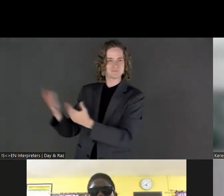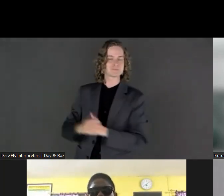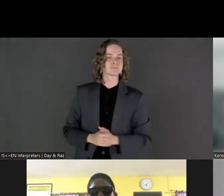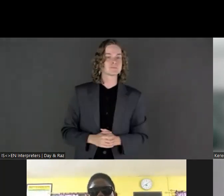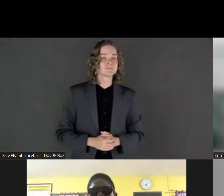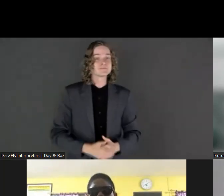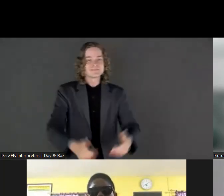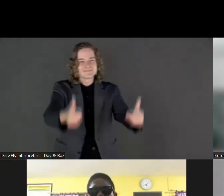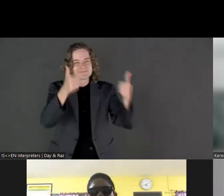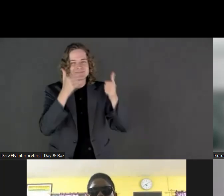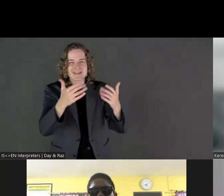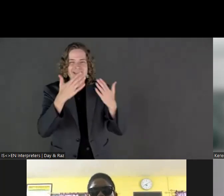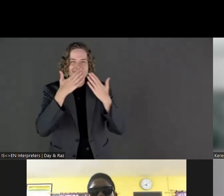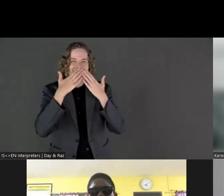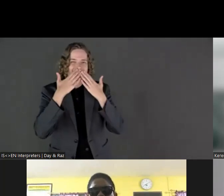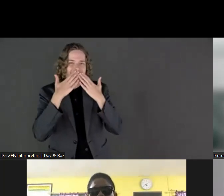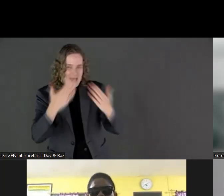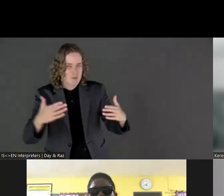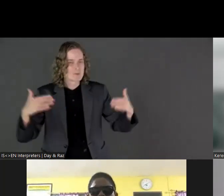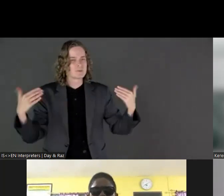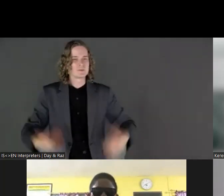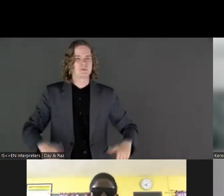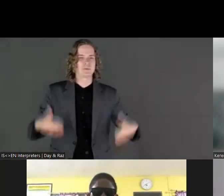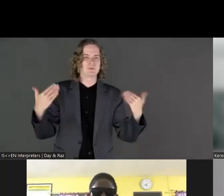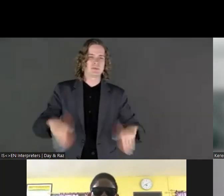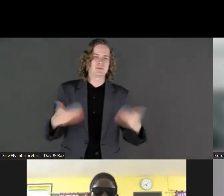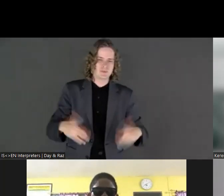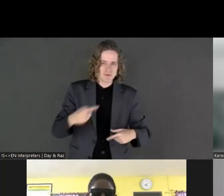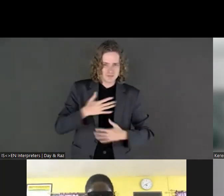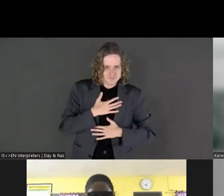DC. And thank you all for the opportunity to join you today. Thank you to the Disability